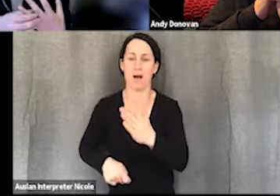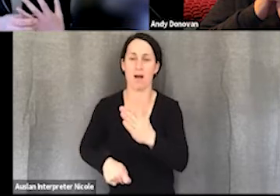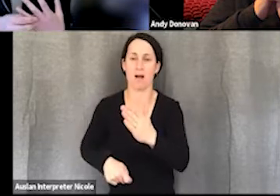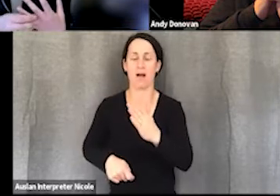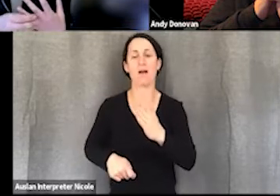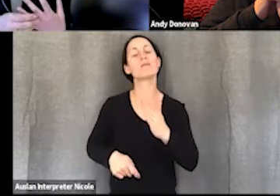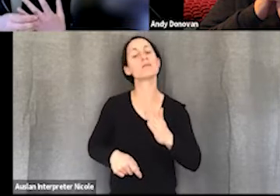little bit different.